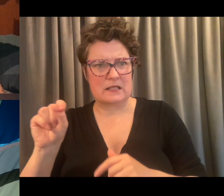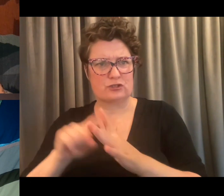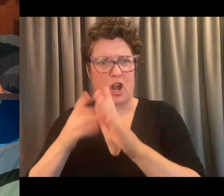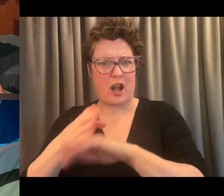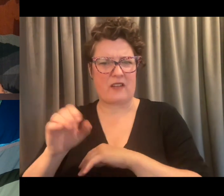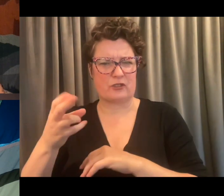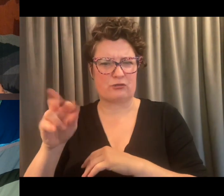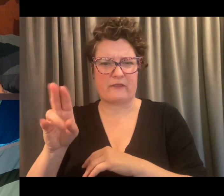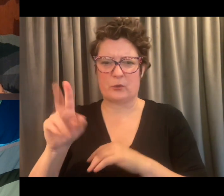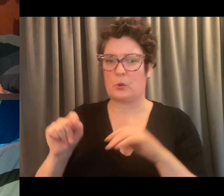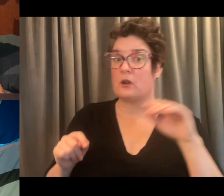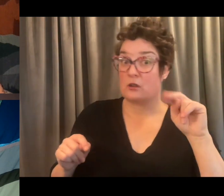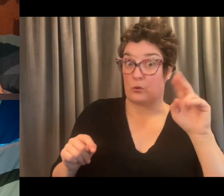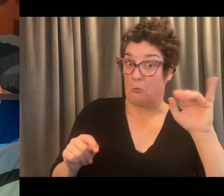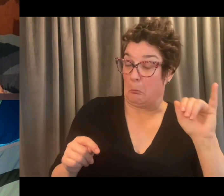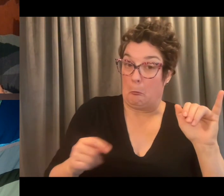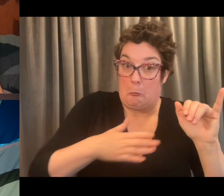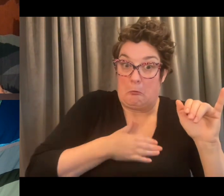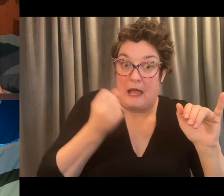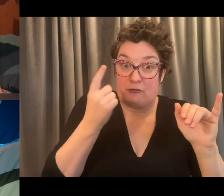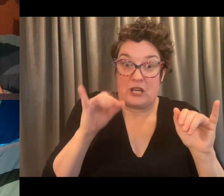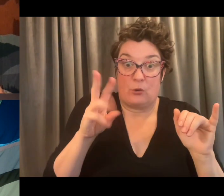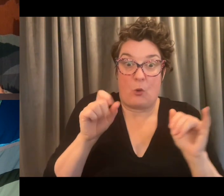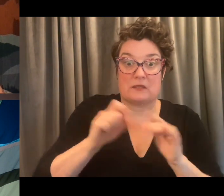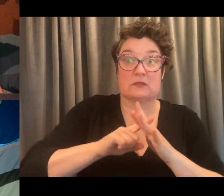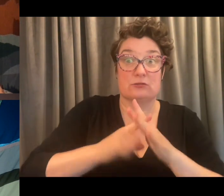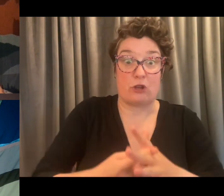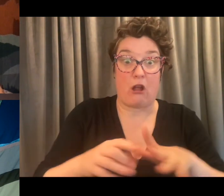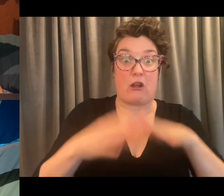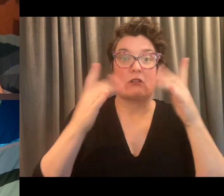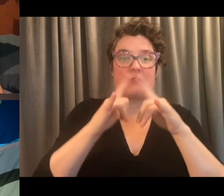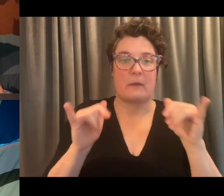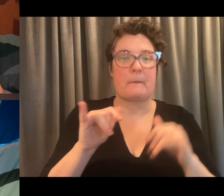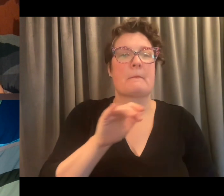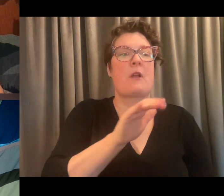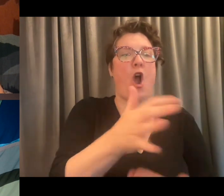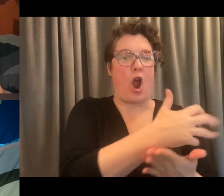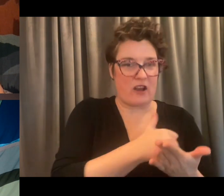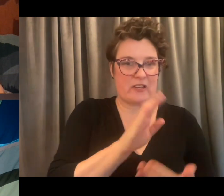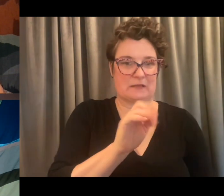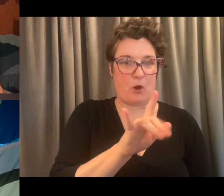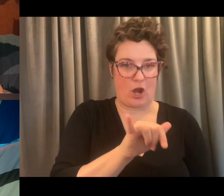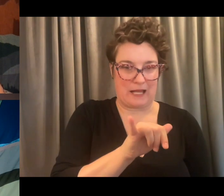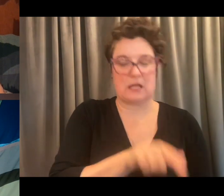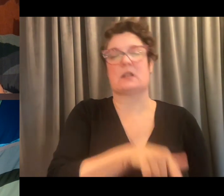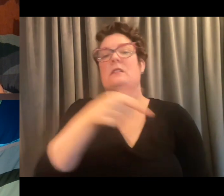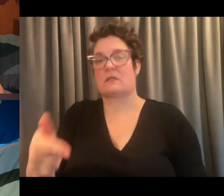My understanding is that the beginning of it is the barley harvest. Rebekah: Okay. Nomy: And then the, and Shavuot is the wheat harvest.